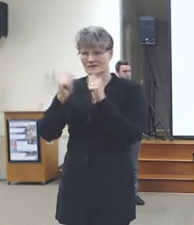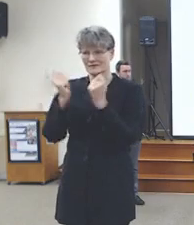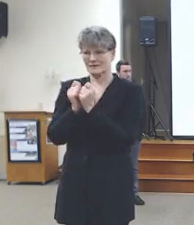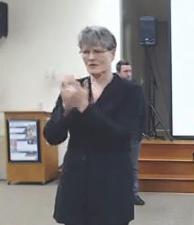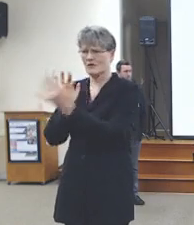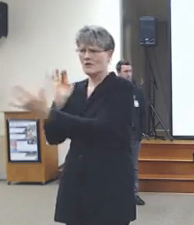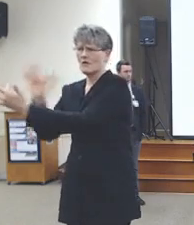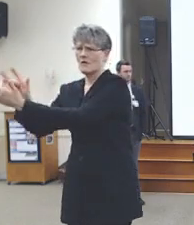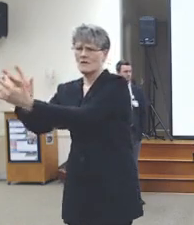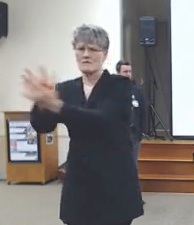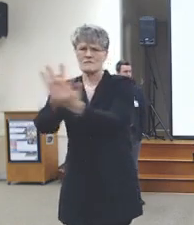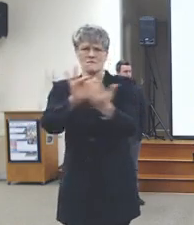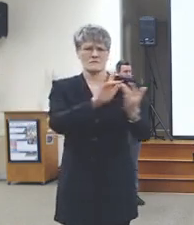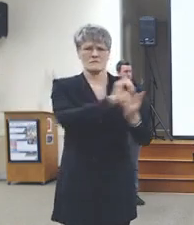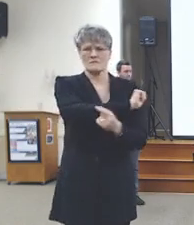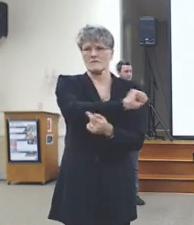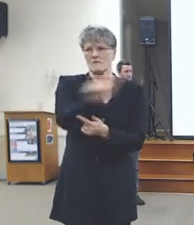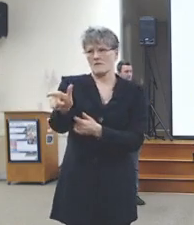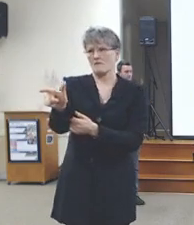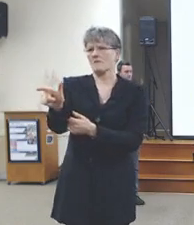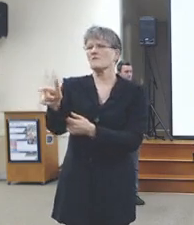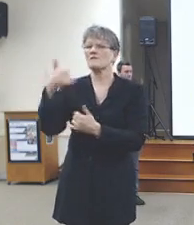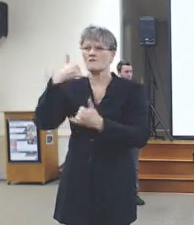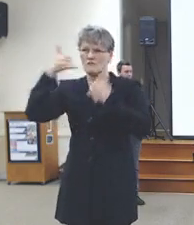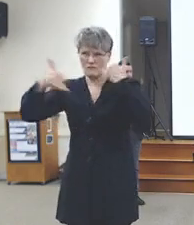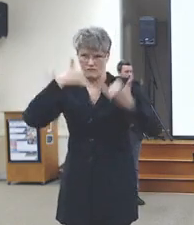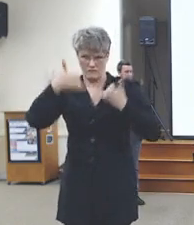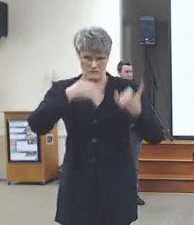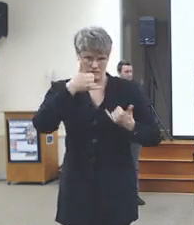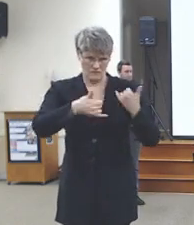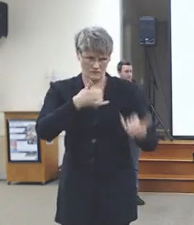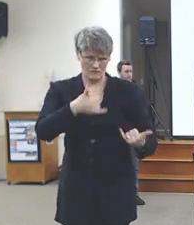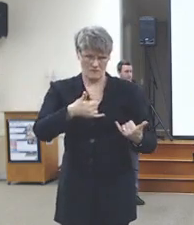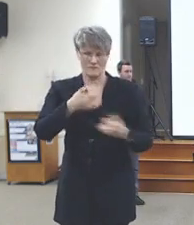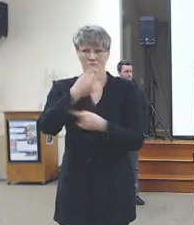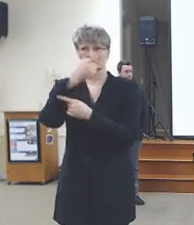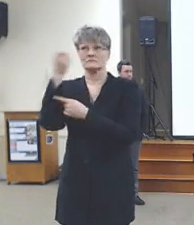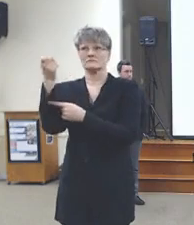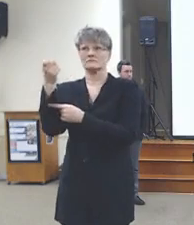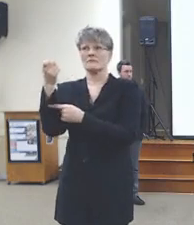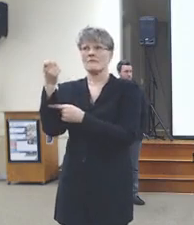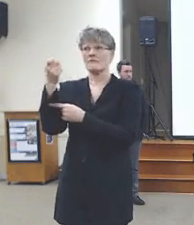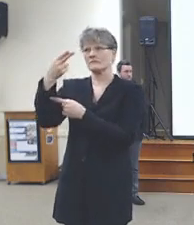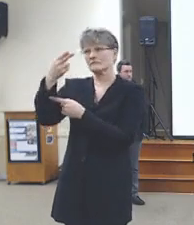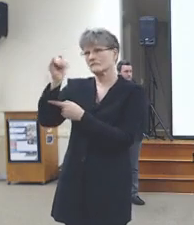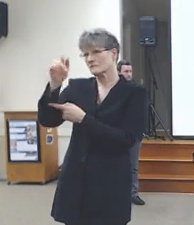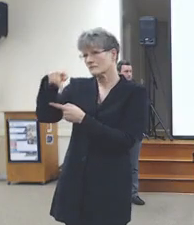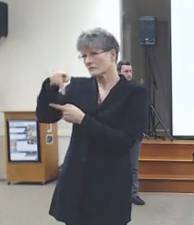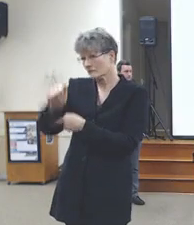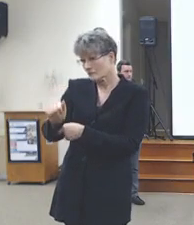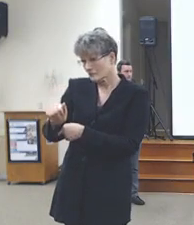They actually do not, because of health protections, HIPAA, they do not say Kerri